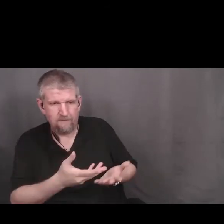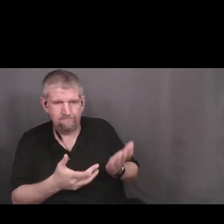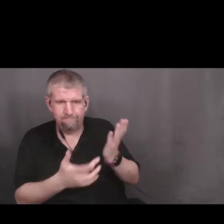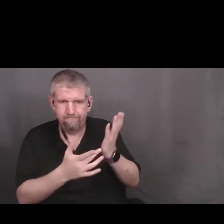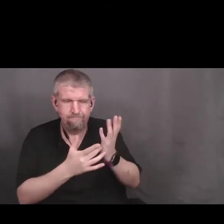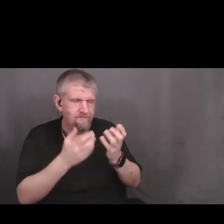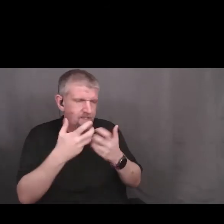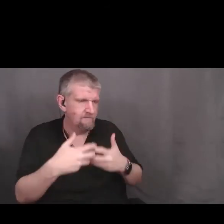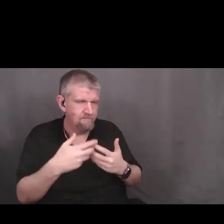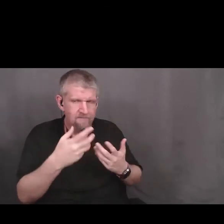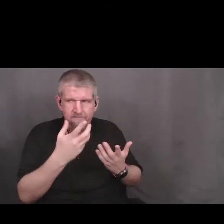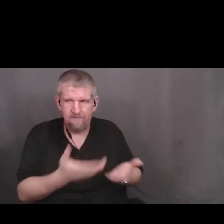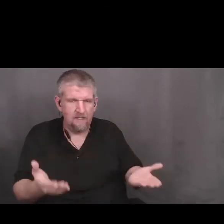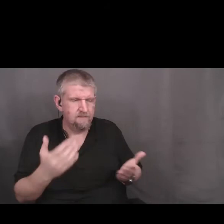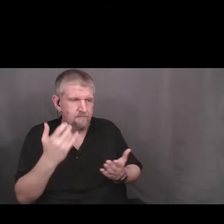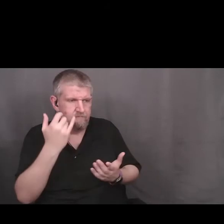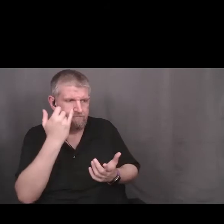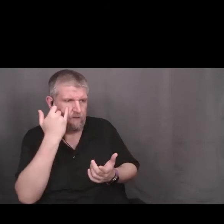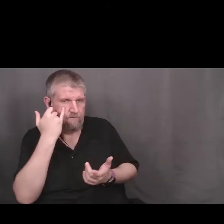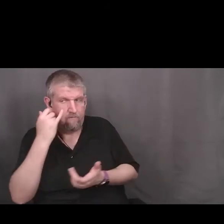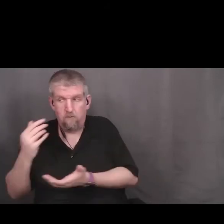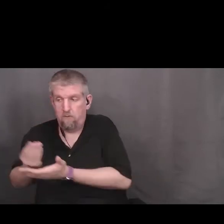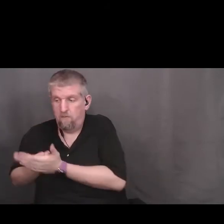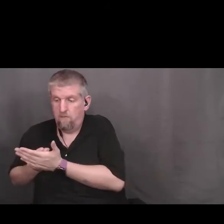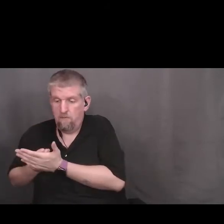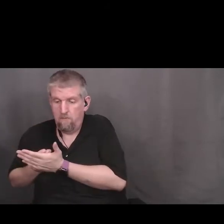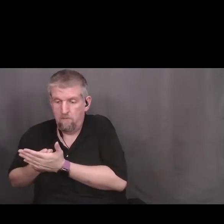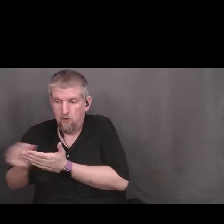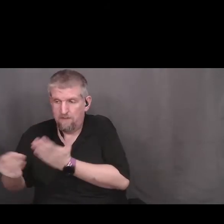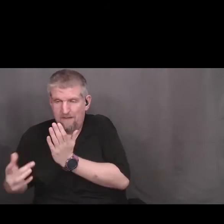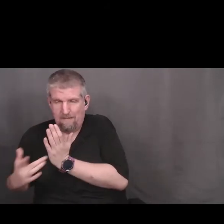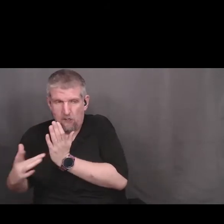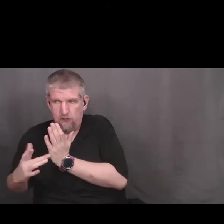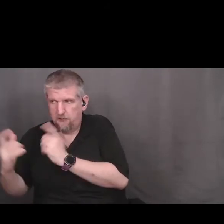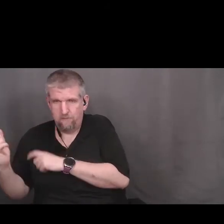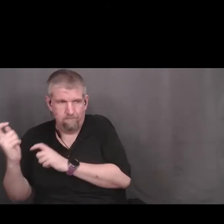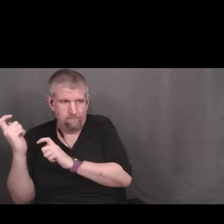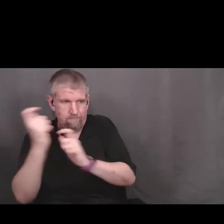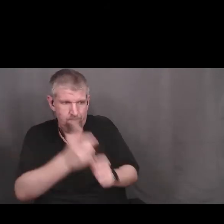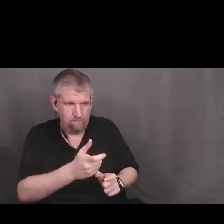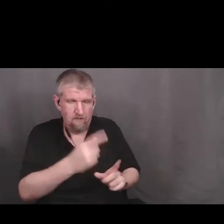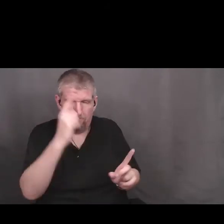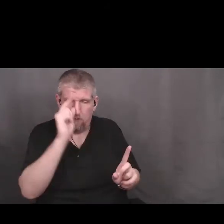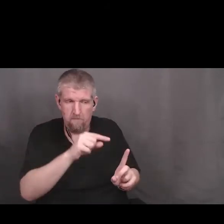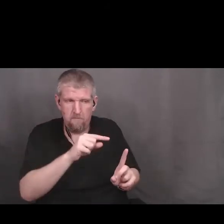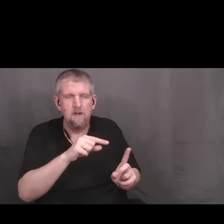or if the agency is purchasing assistant technology on behalf of the client, that information is supposed